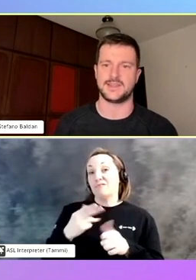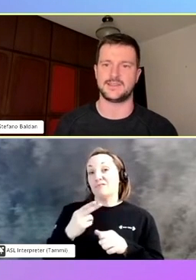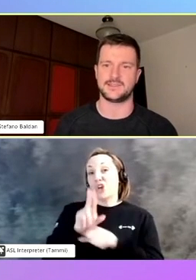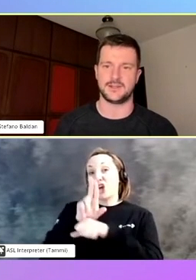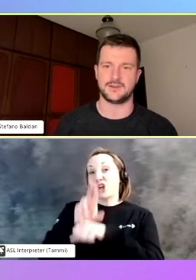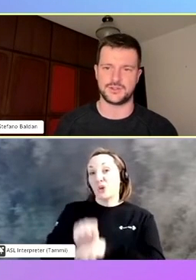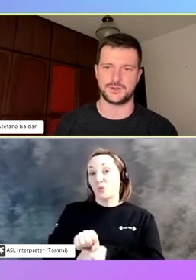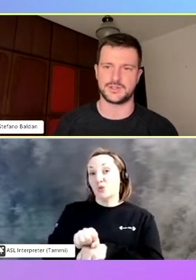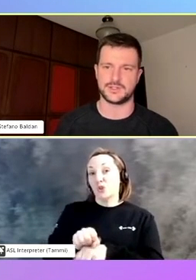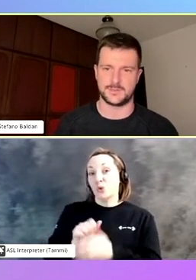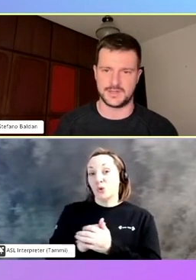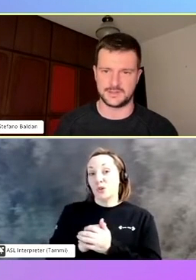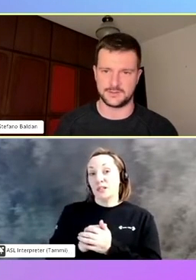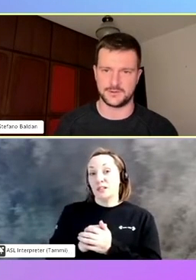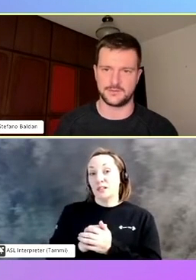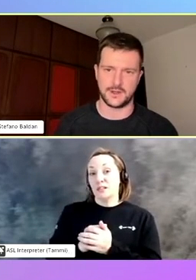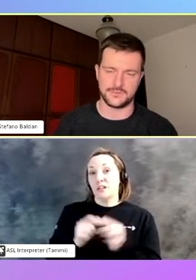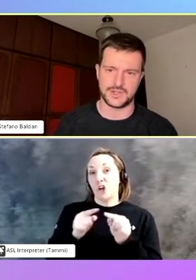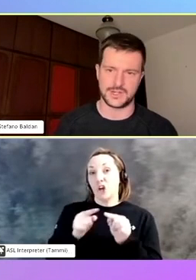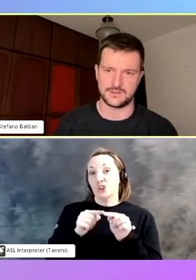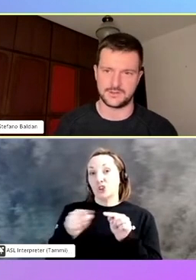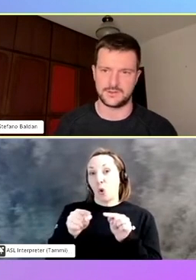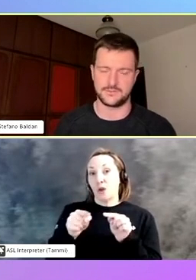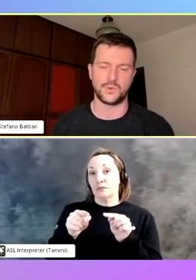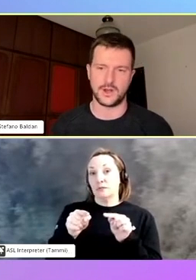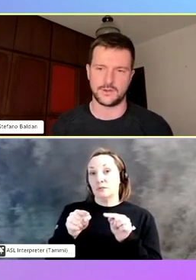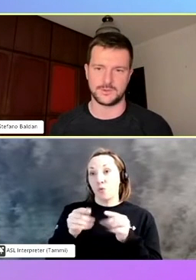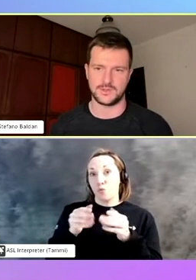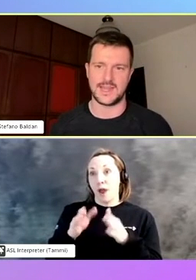for addressing accessibility.